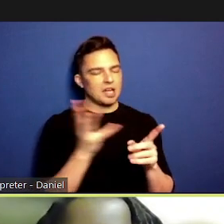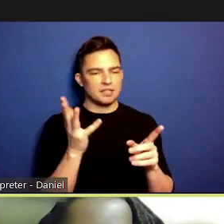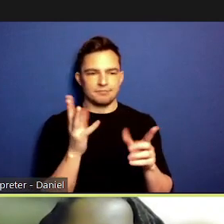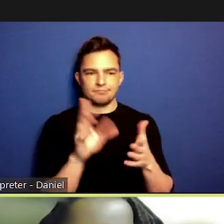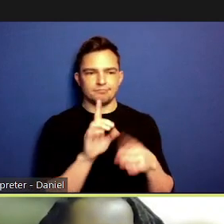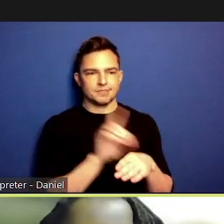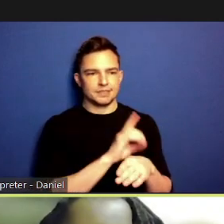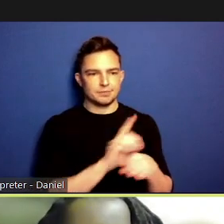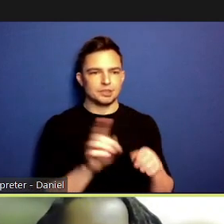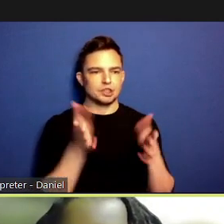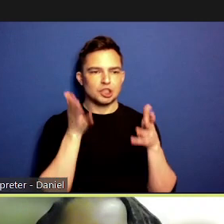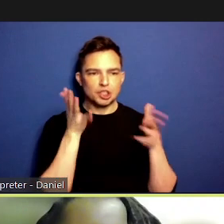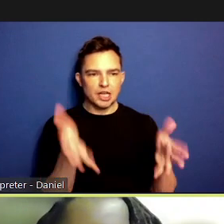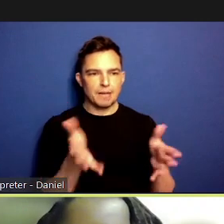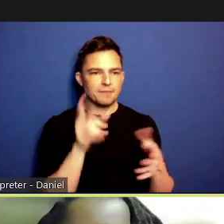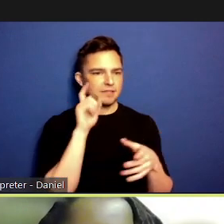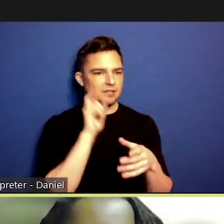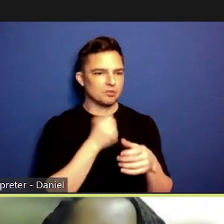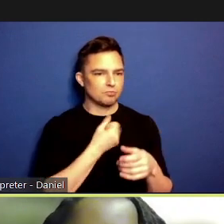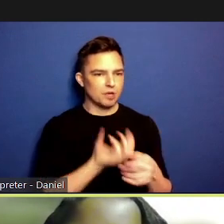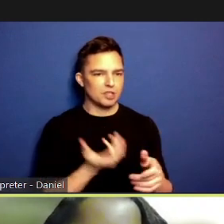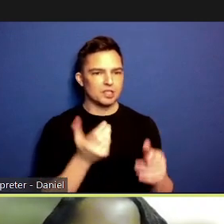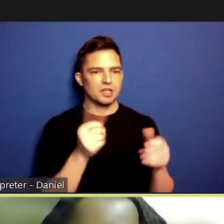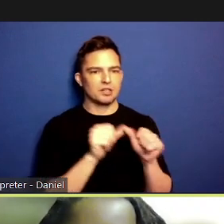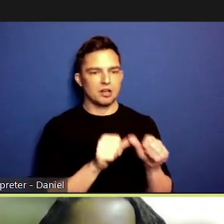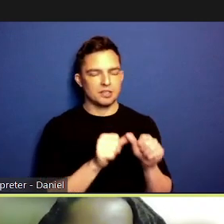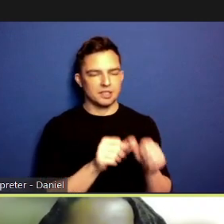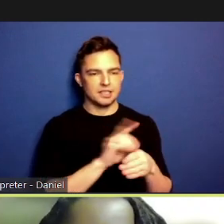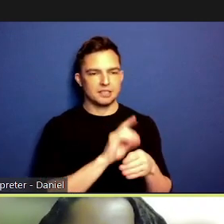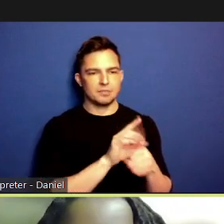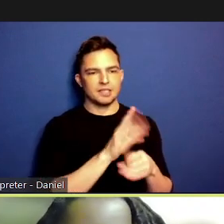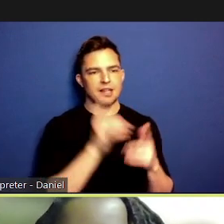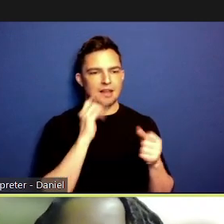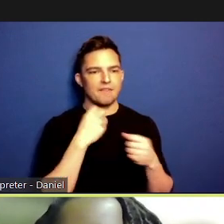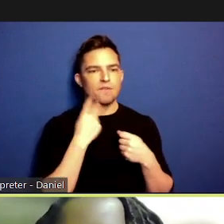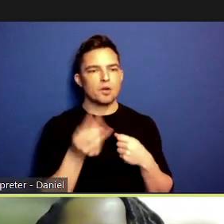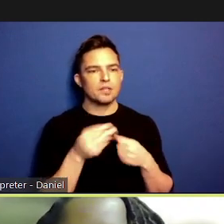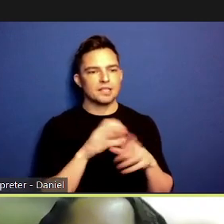for his sexual expression, constantly disciplined for his loud voice in the classroom, and then